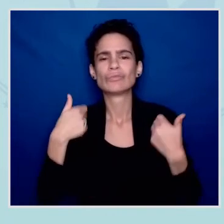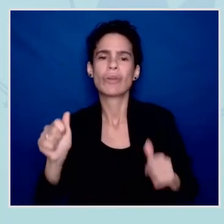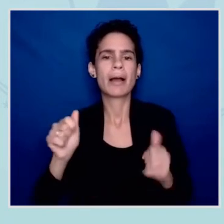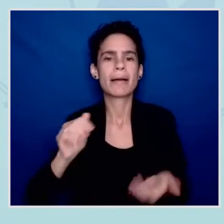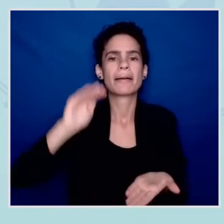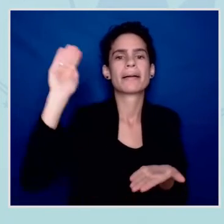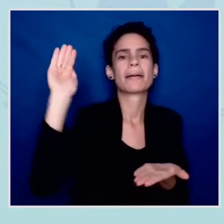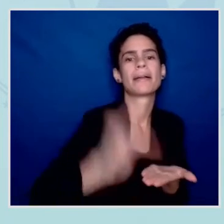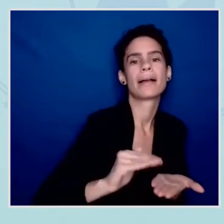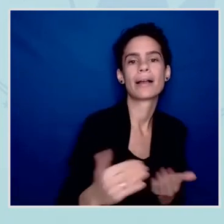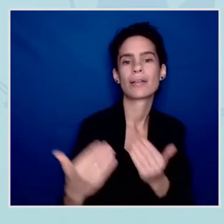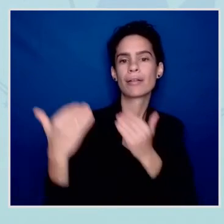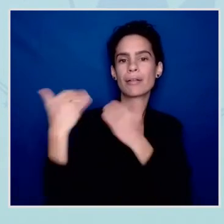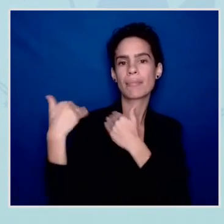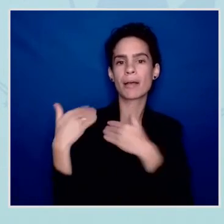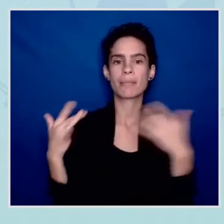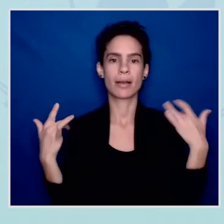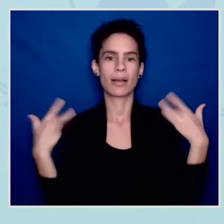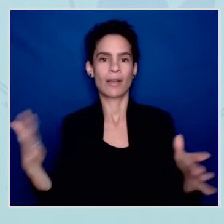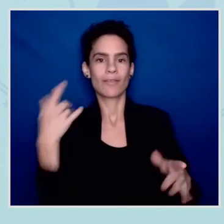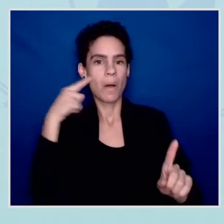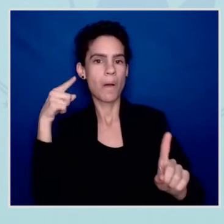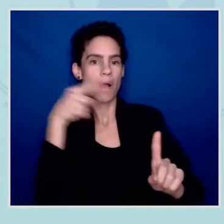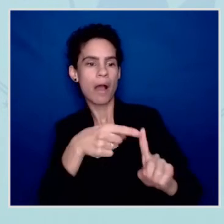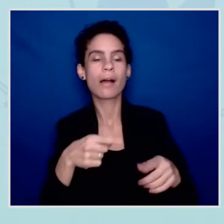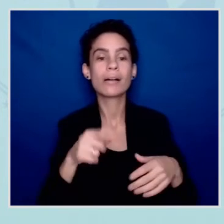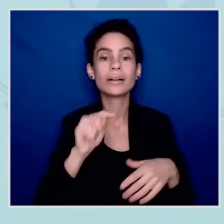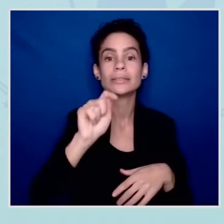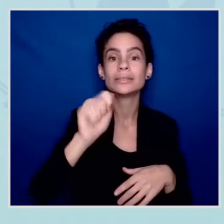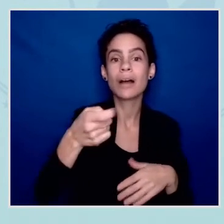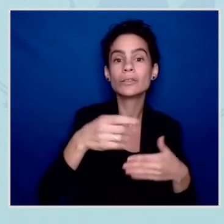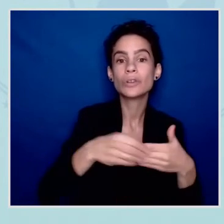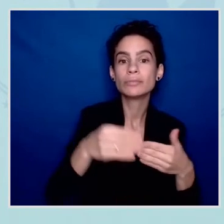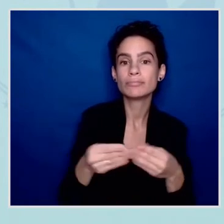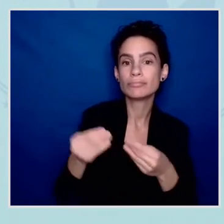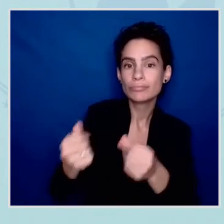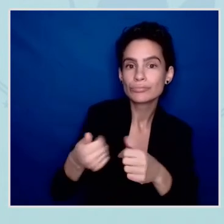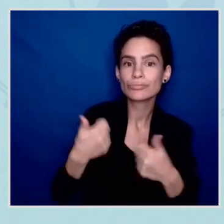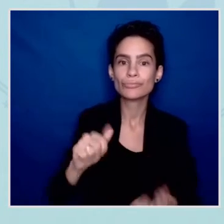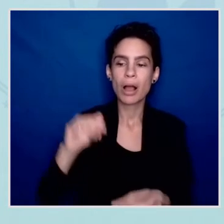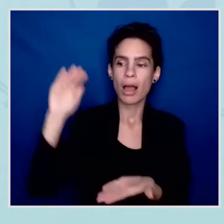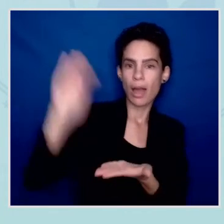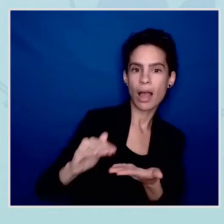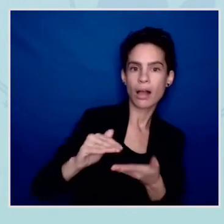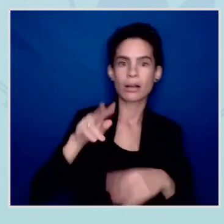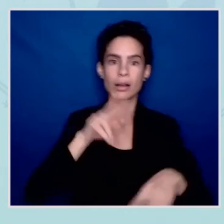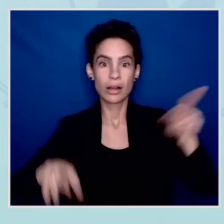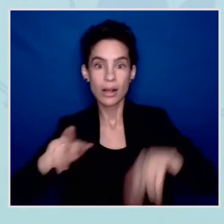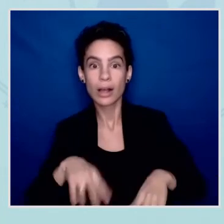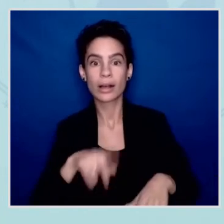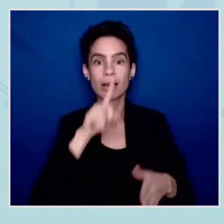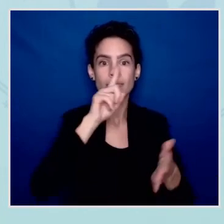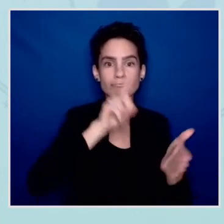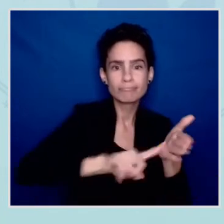OF THE LINE AND GOT MORE RELIEF AND GOT IT FASTER. AND AT EVERY TERM, THIS ADMINISTRATION, THE TRUMP